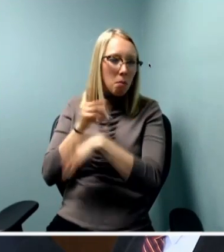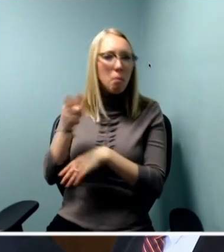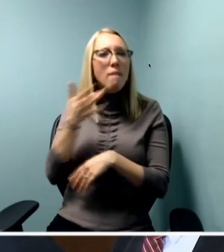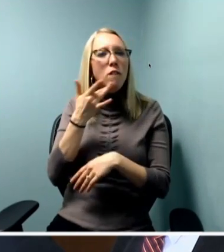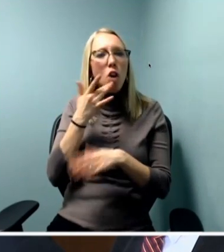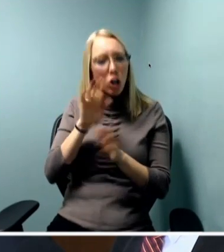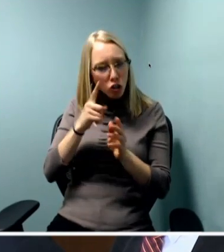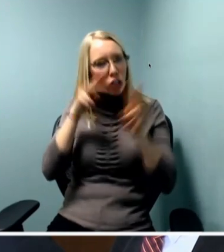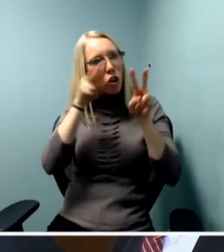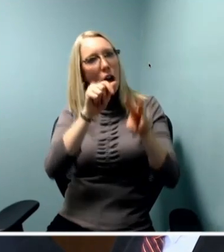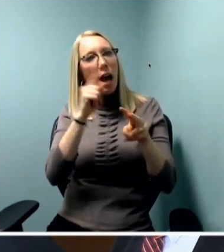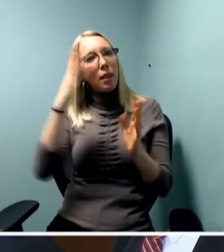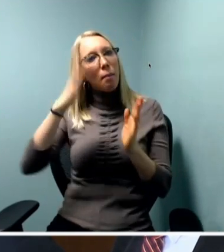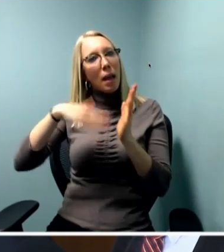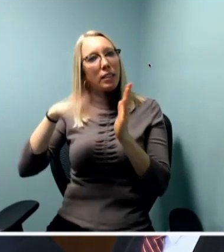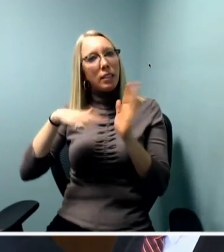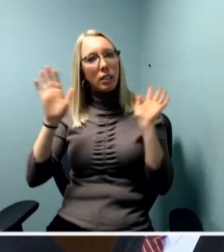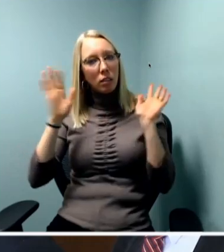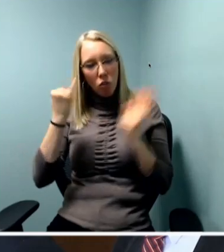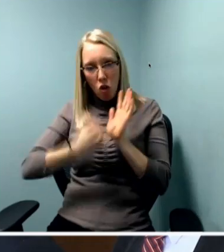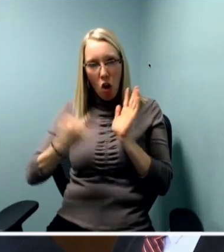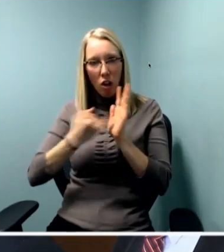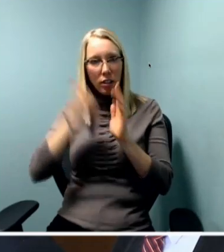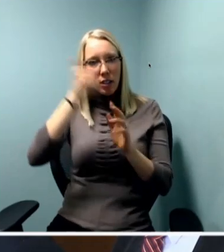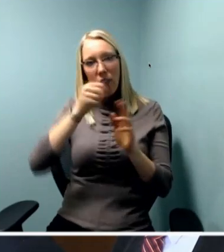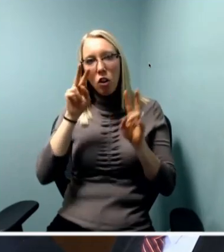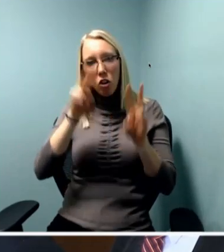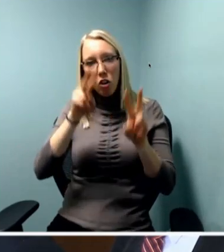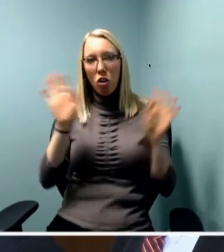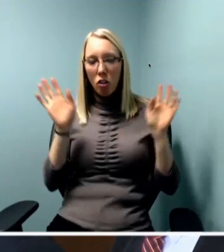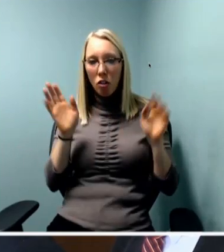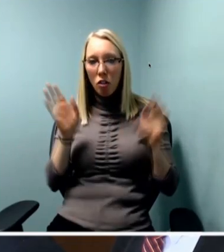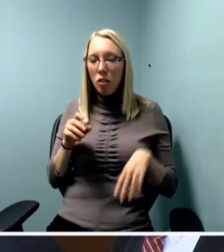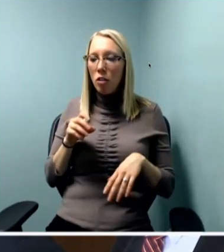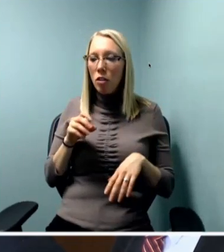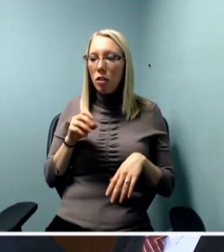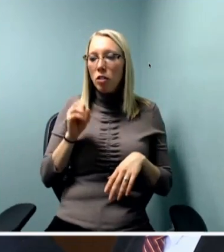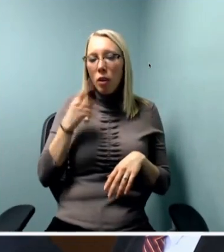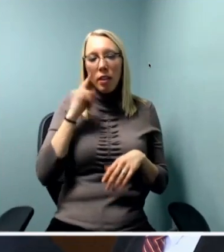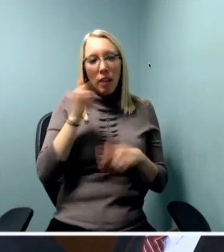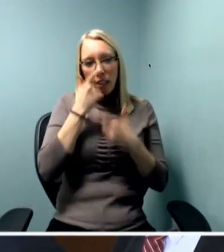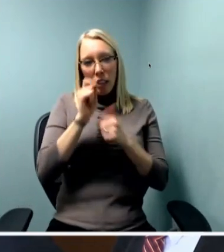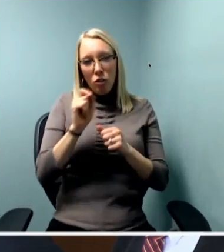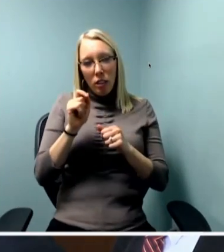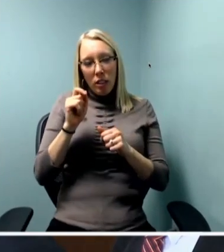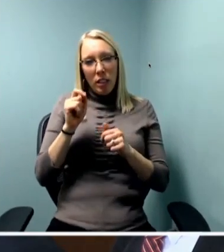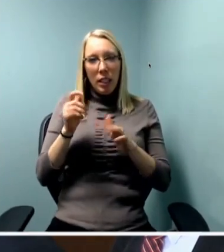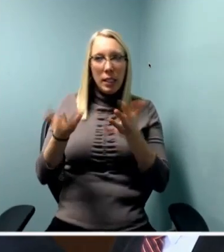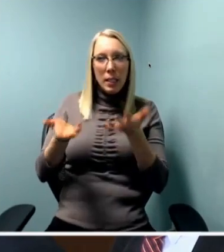And so I think it's a very interesting dilemma about how to balance this-- who we are,